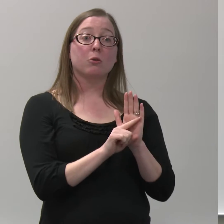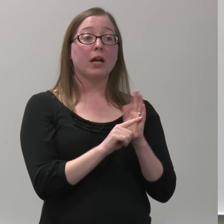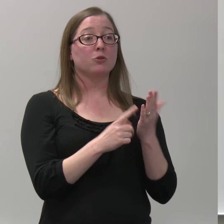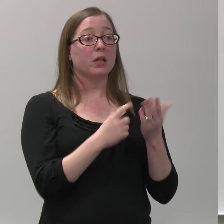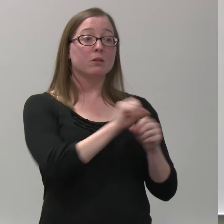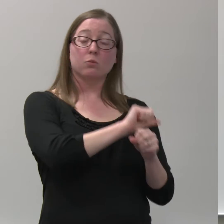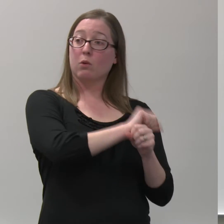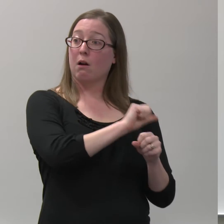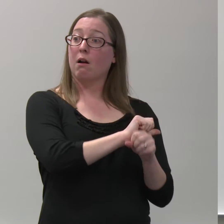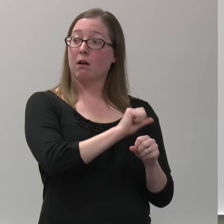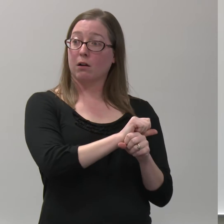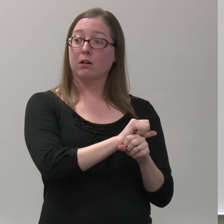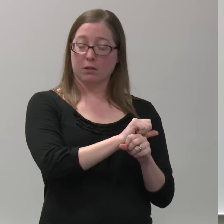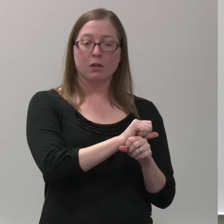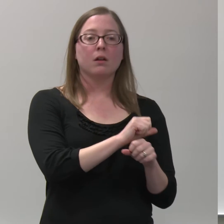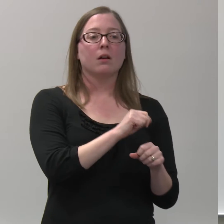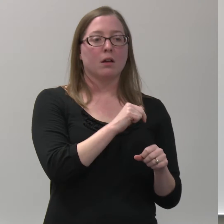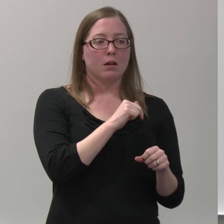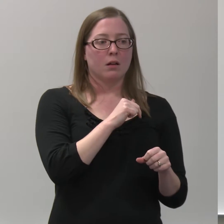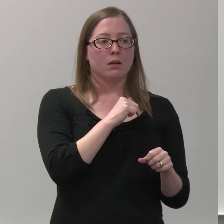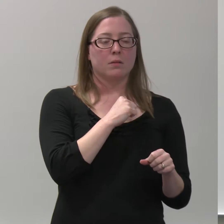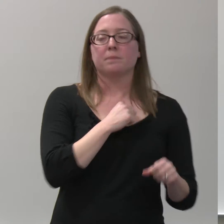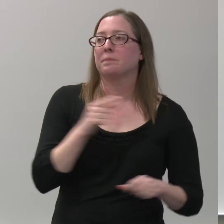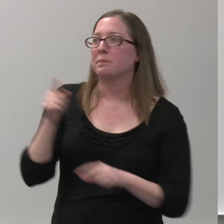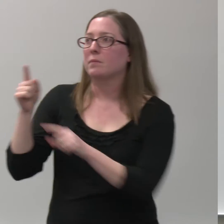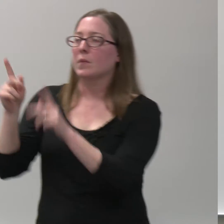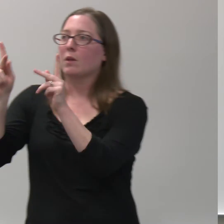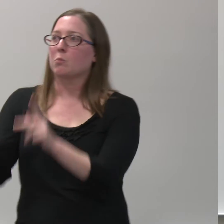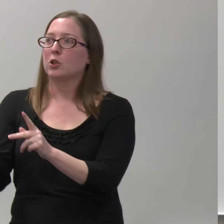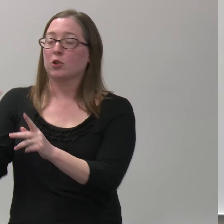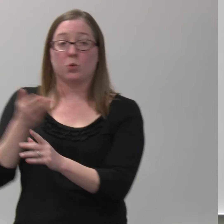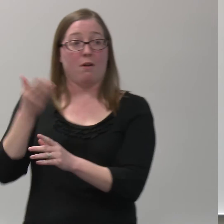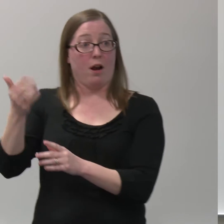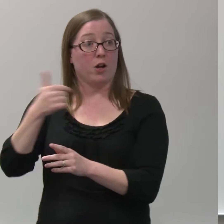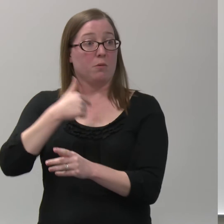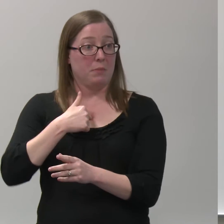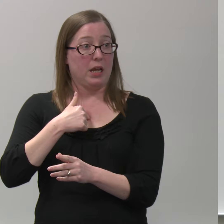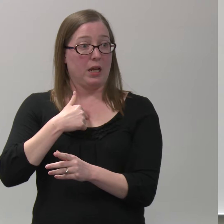I was actually hired by a radiation biologist who was interested in how the immune system